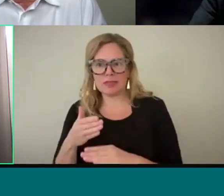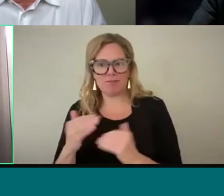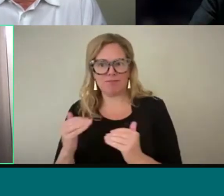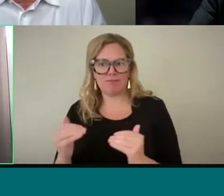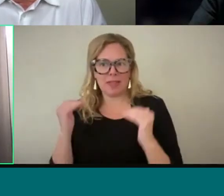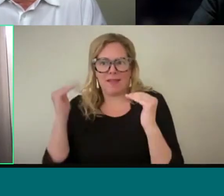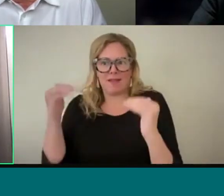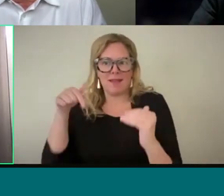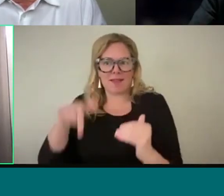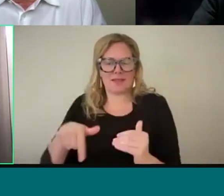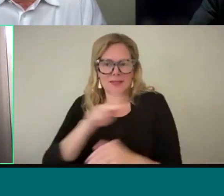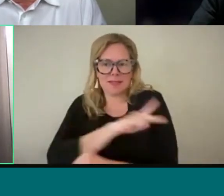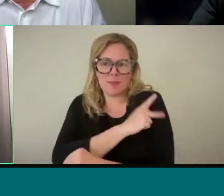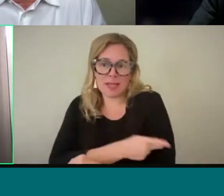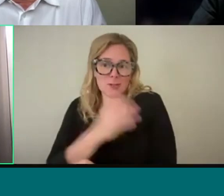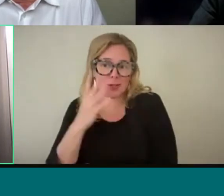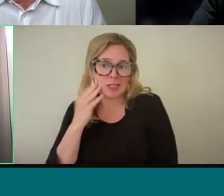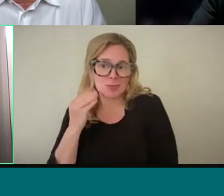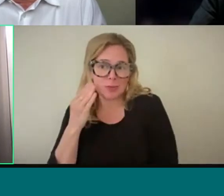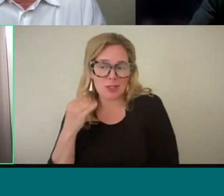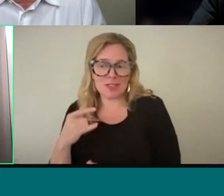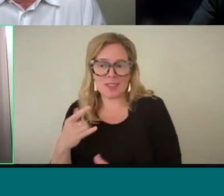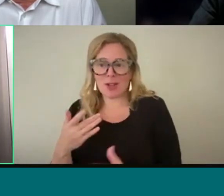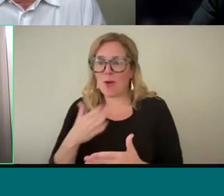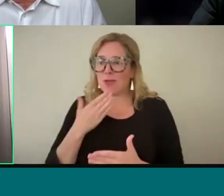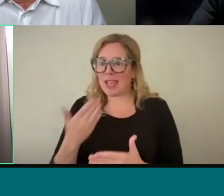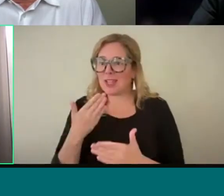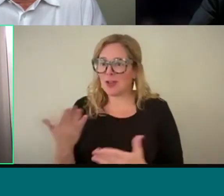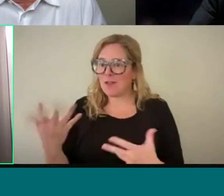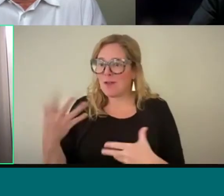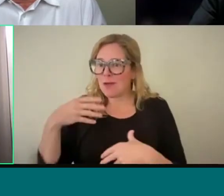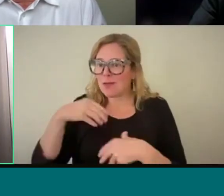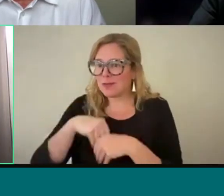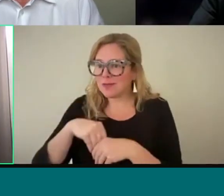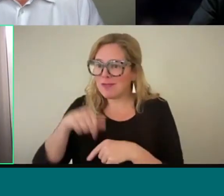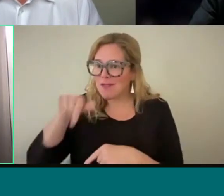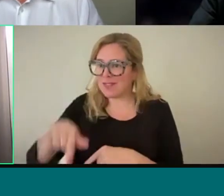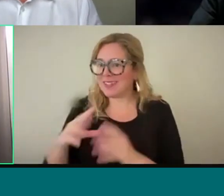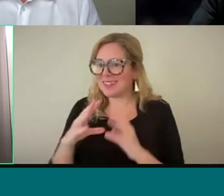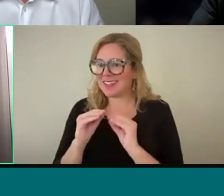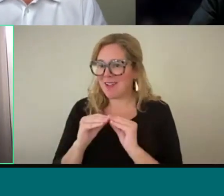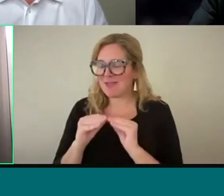diverse panel and this diverse conference where we get to speak about cool stuff.